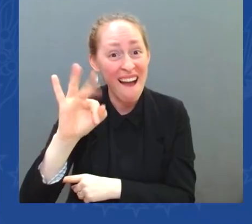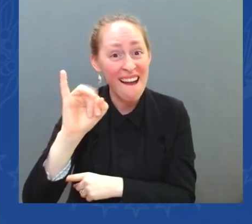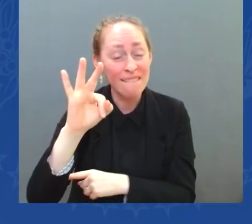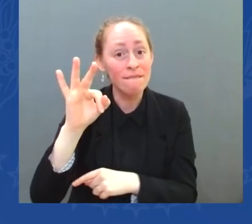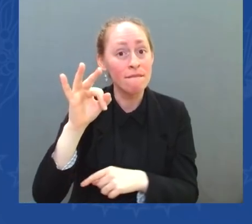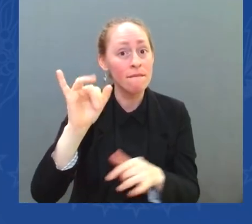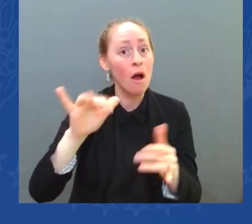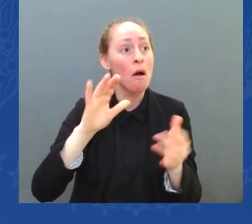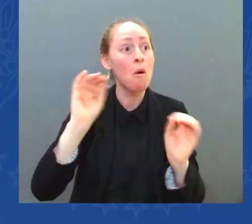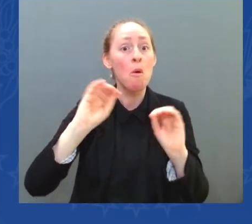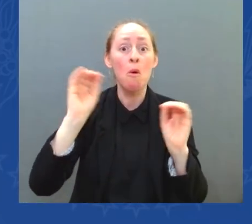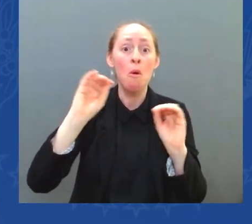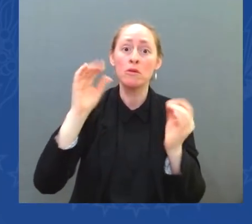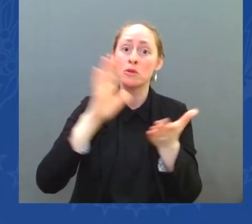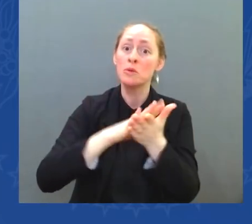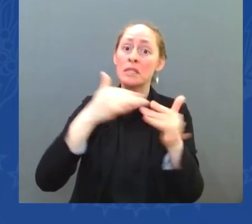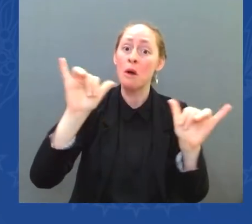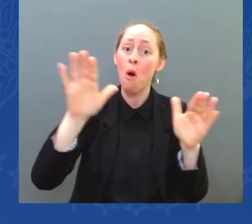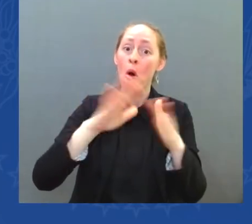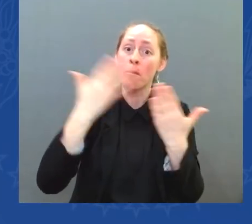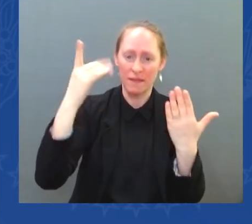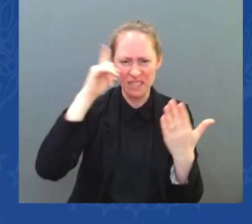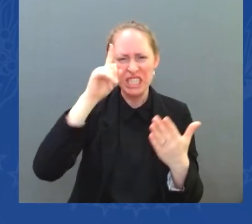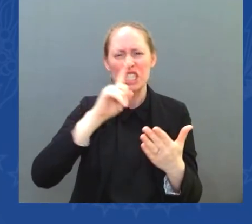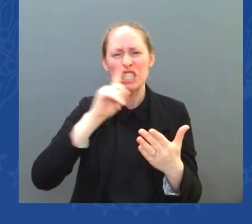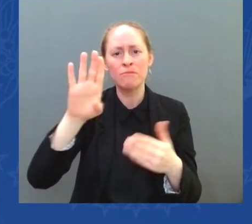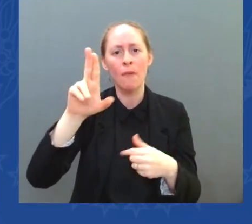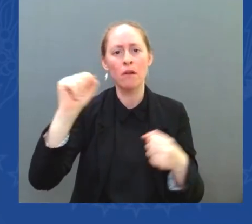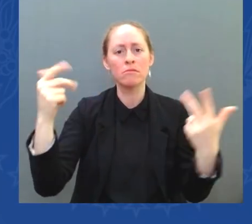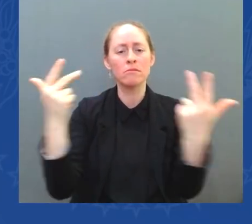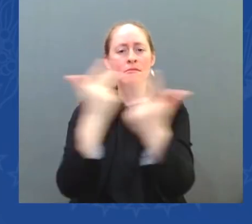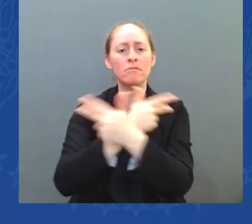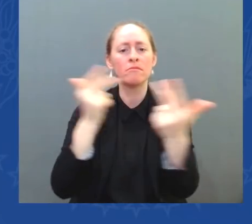I was telling Cindy, back in -- I was in a small town in Western Pennsylvania,